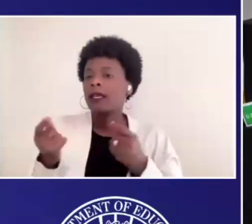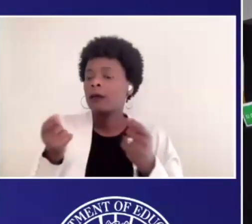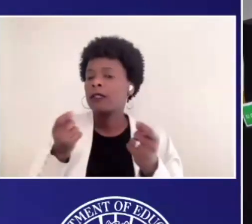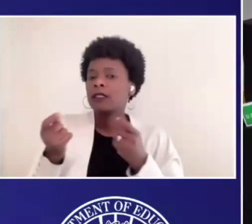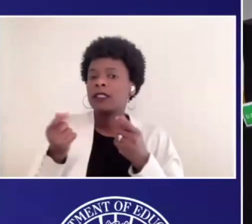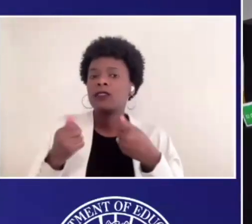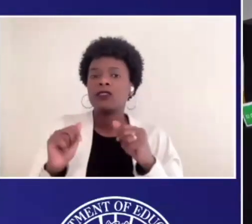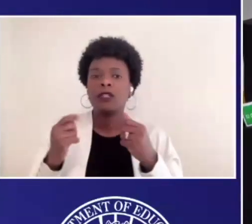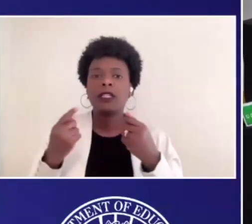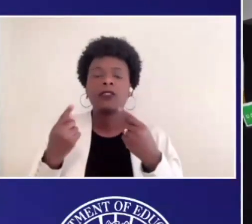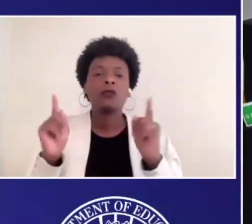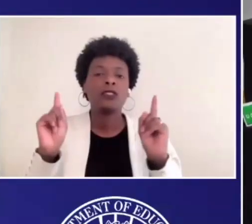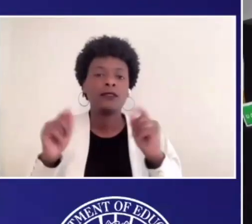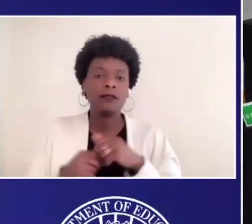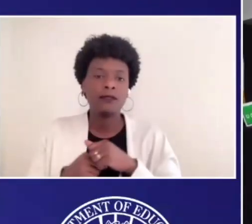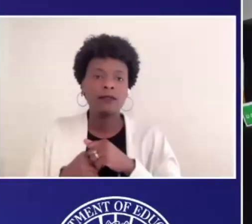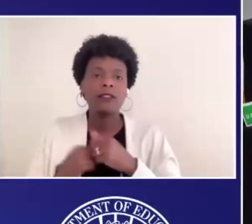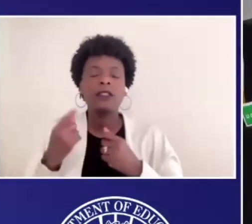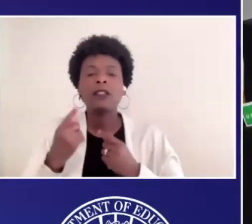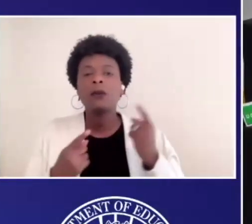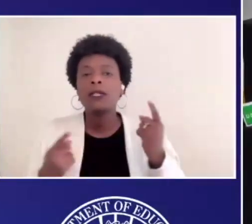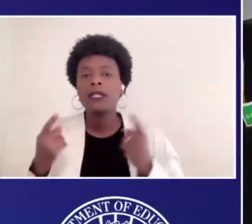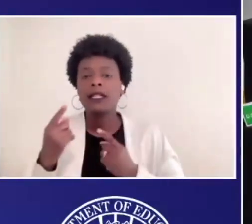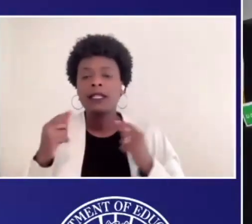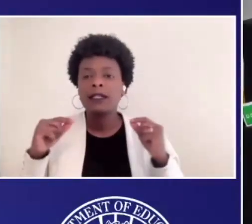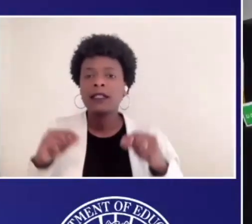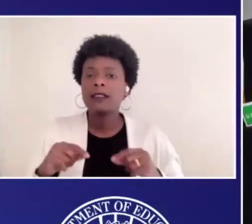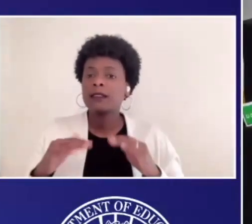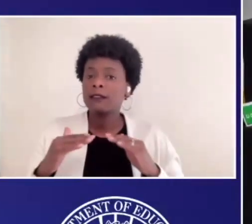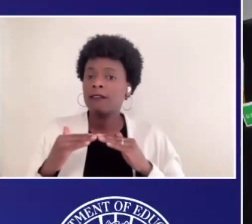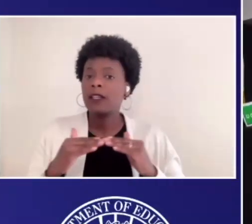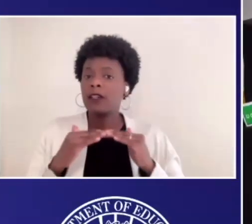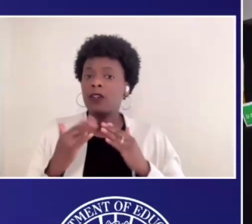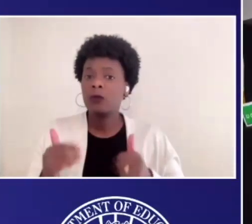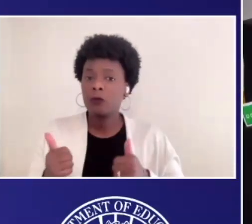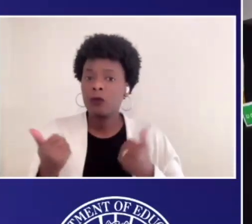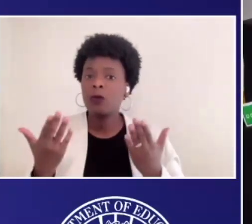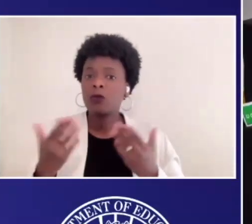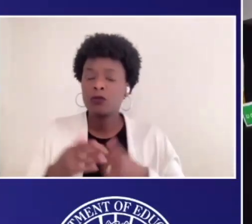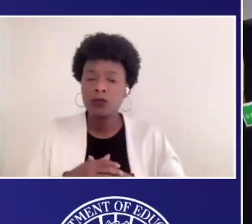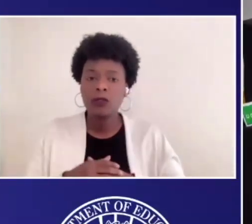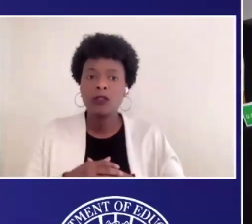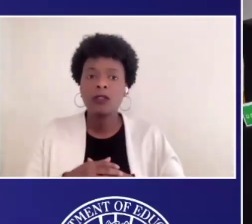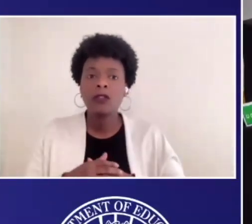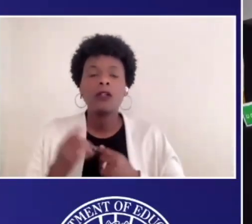achieve. We think that this is a fair proposal. We think that this is a proposal